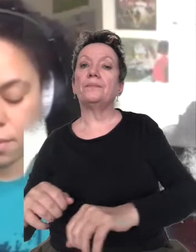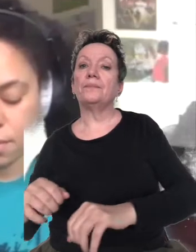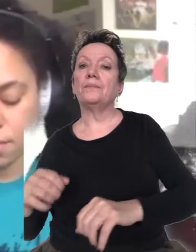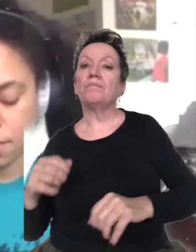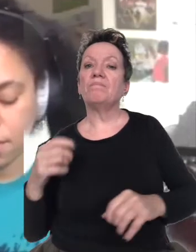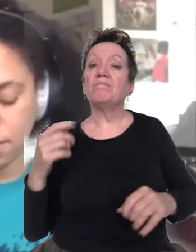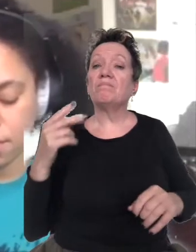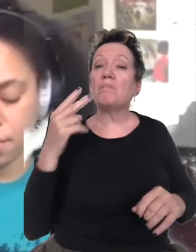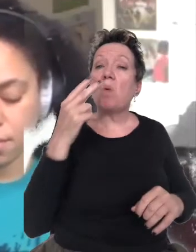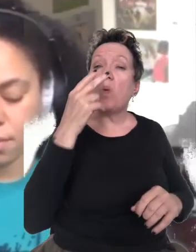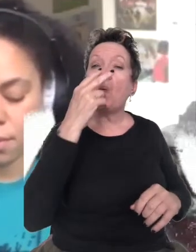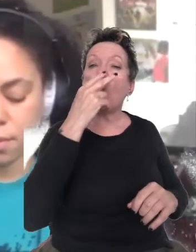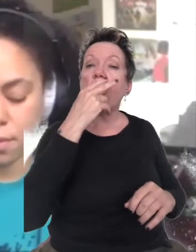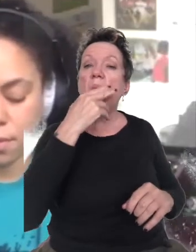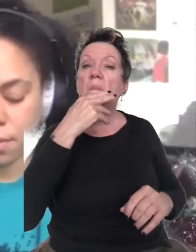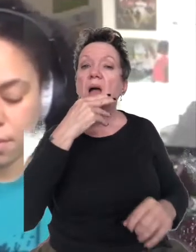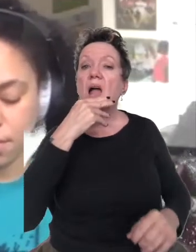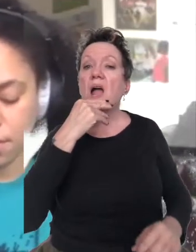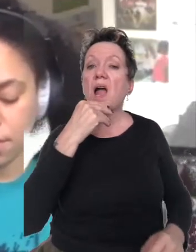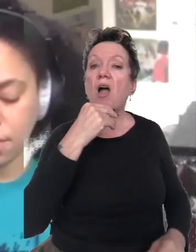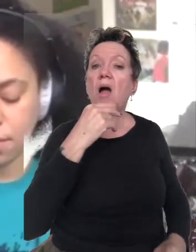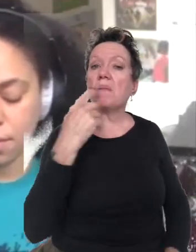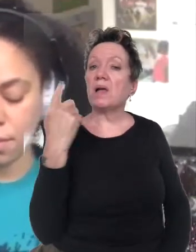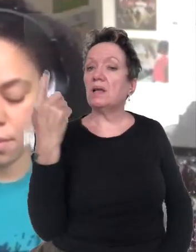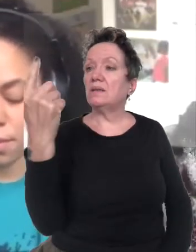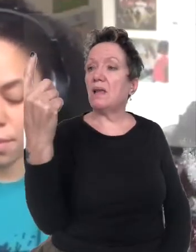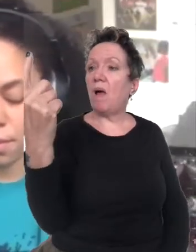Old man coming down the line.